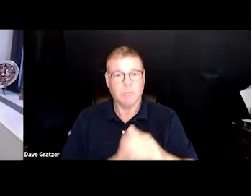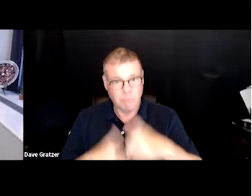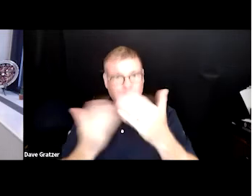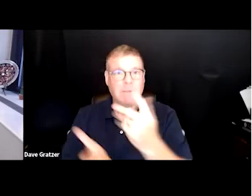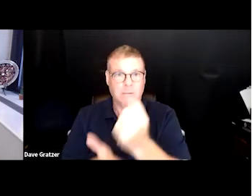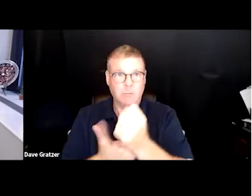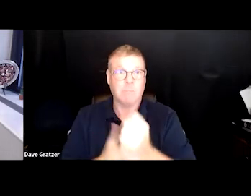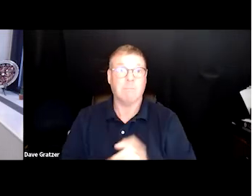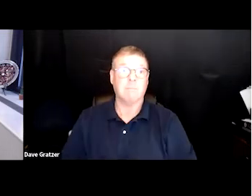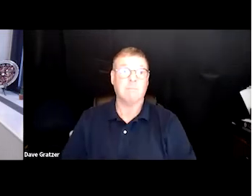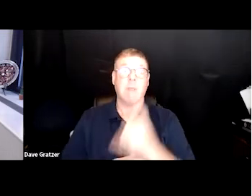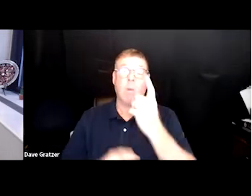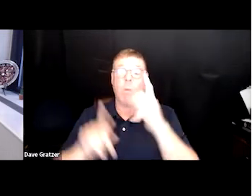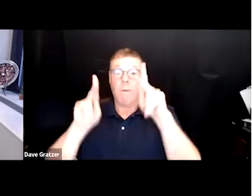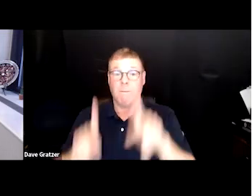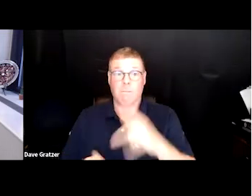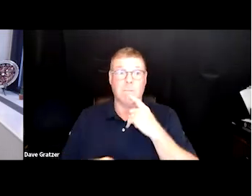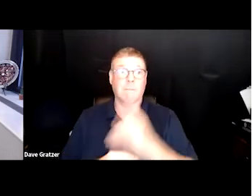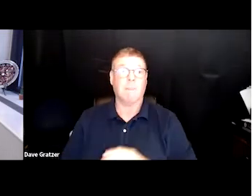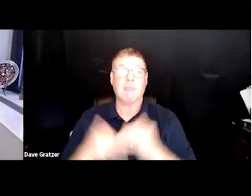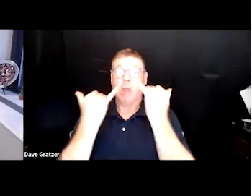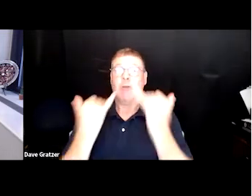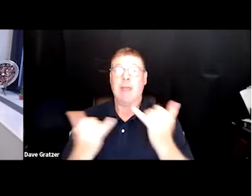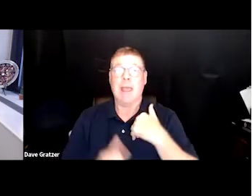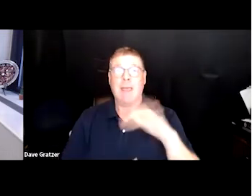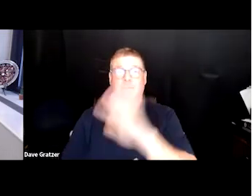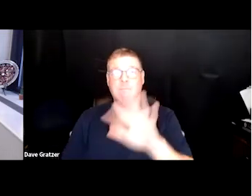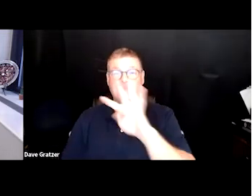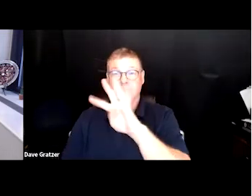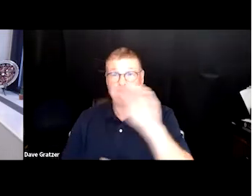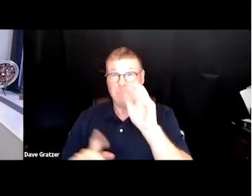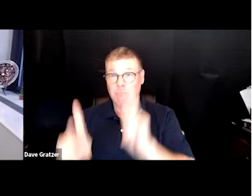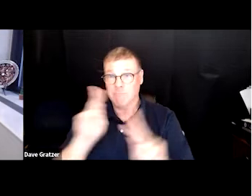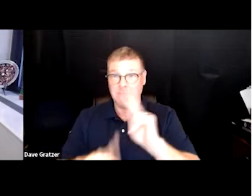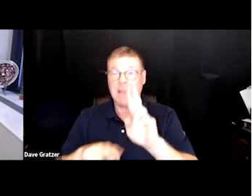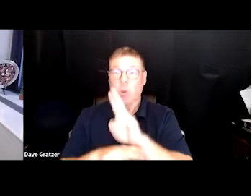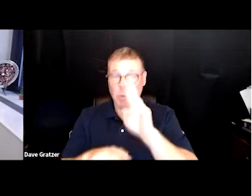So one participant said, "Right now I have about close to 40 patients on Suboxone alone.